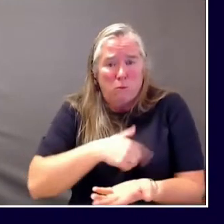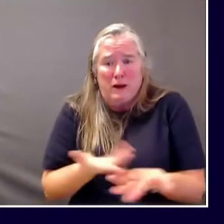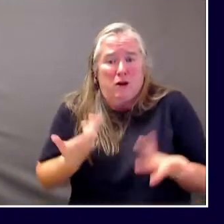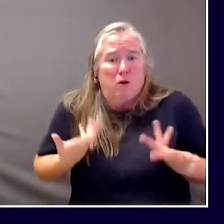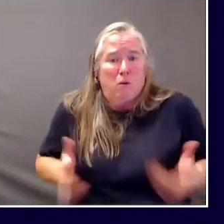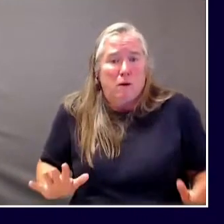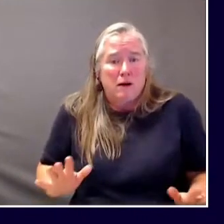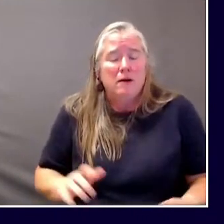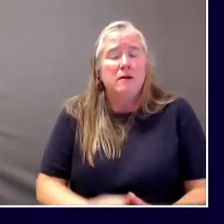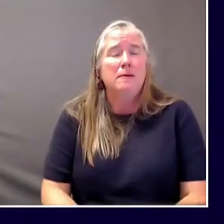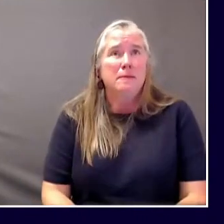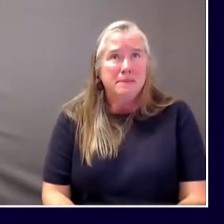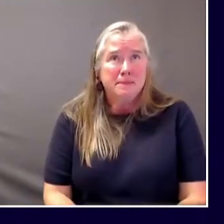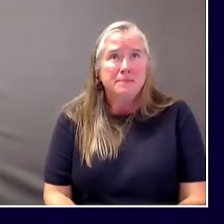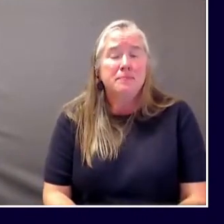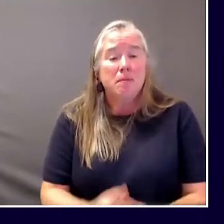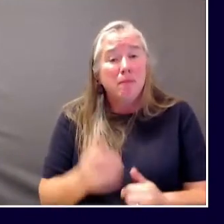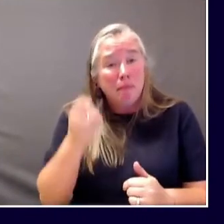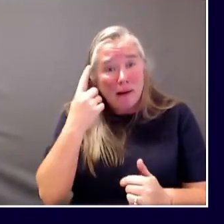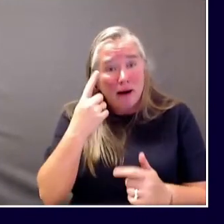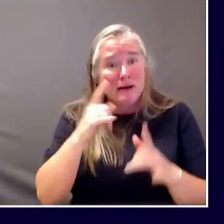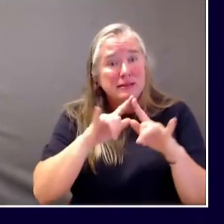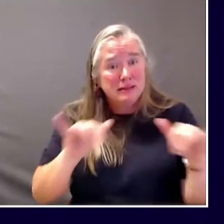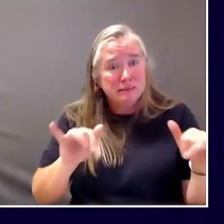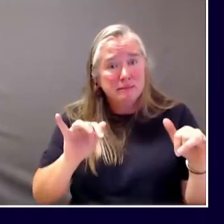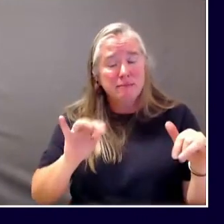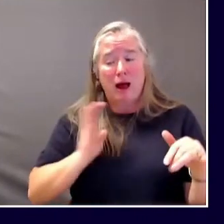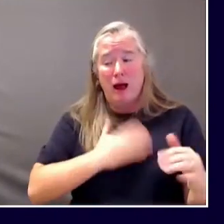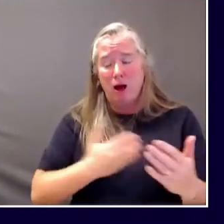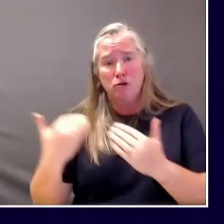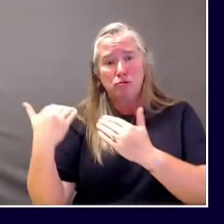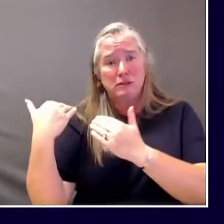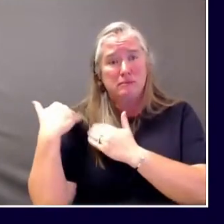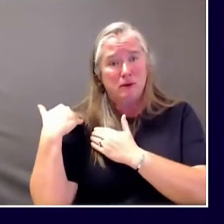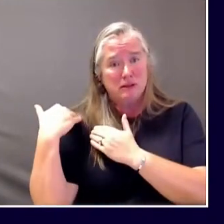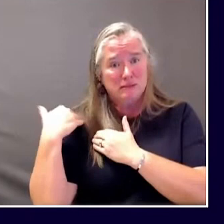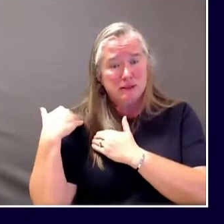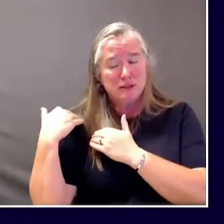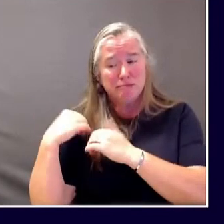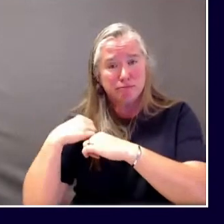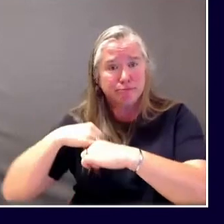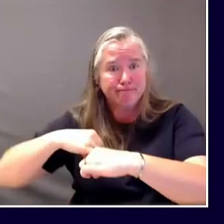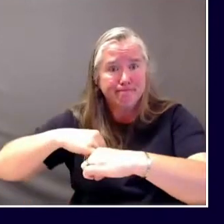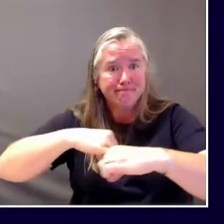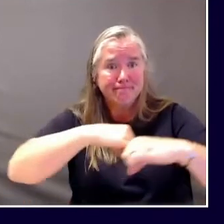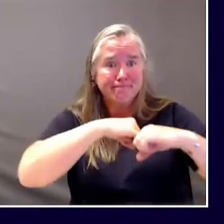responsibility part of our